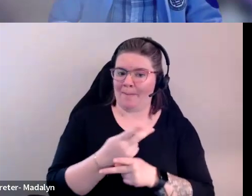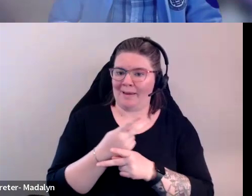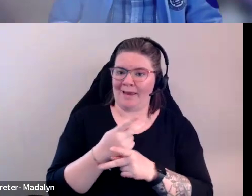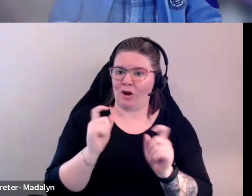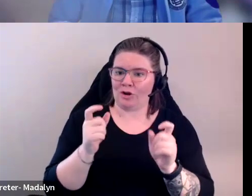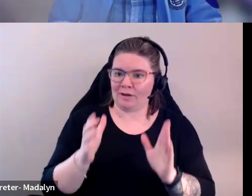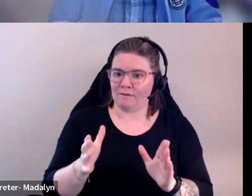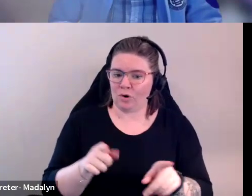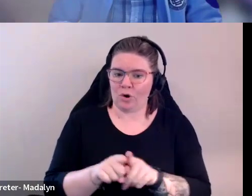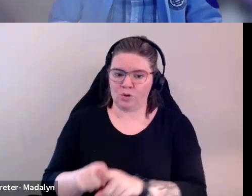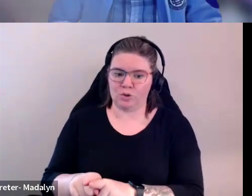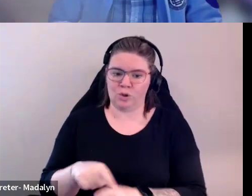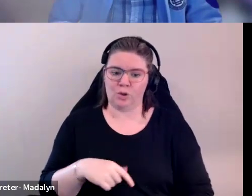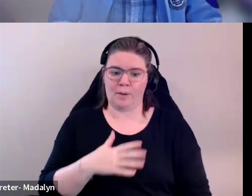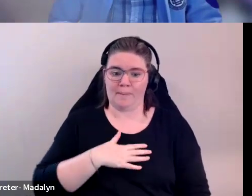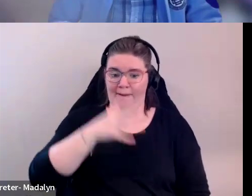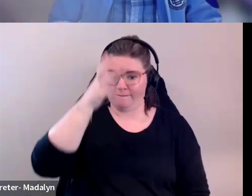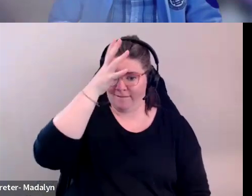Don Posh: and my my father lives with me.